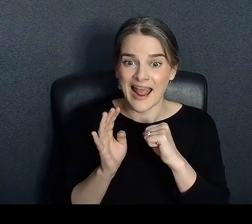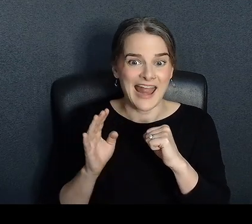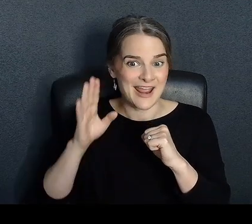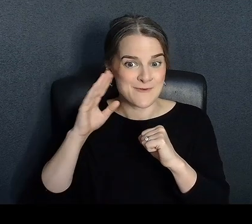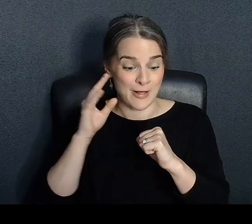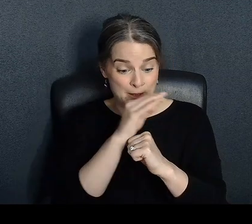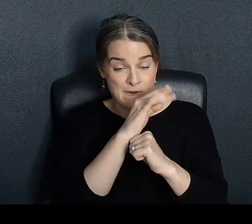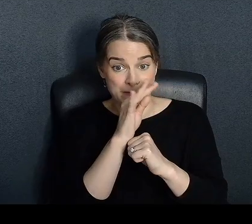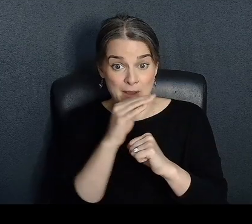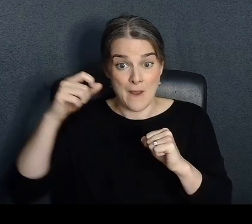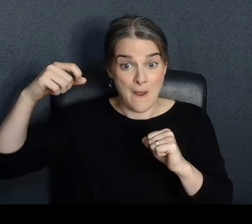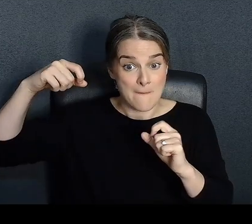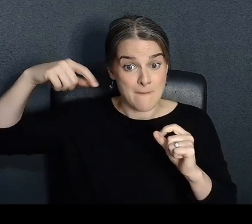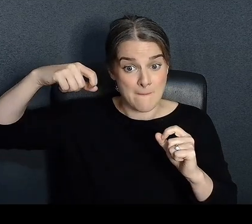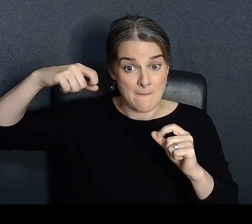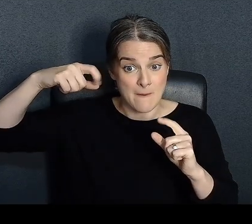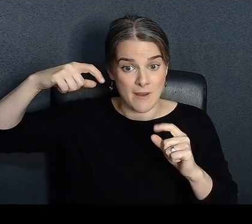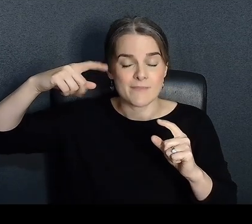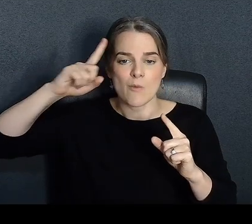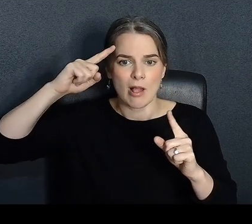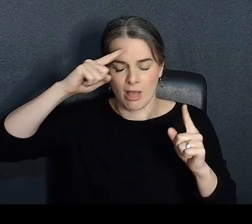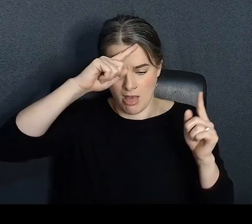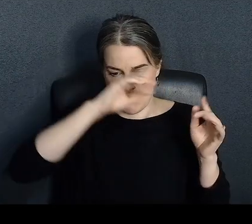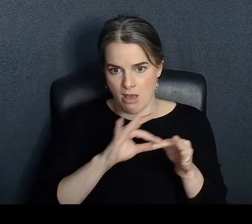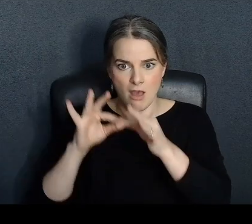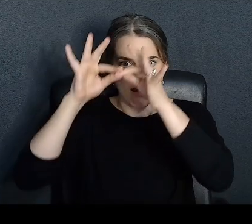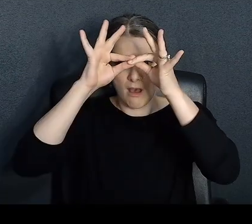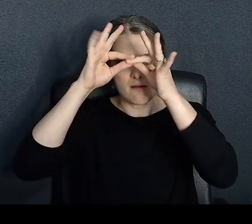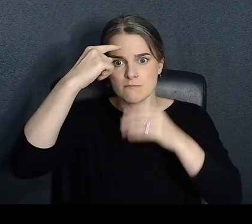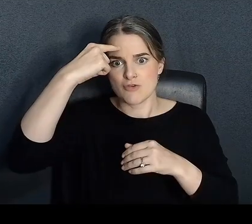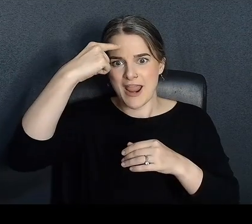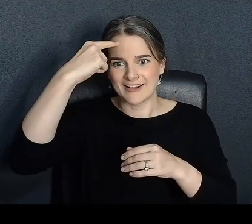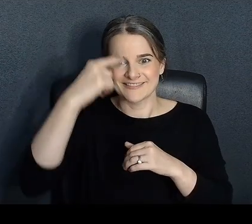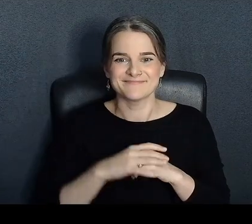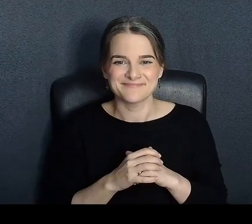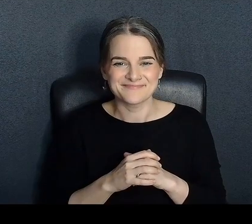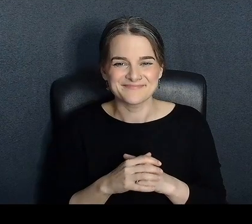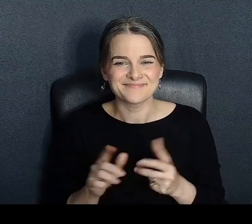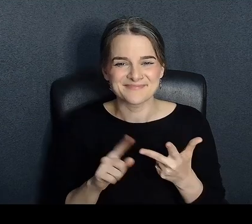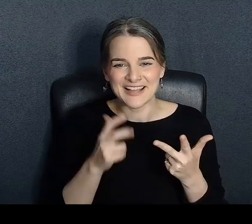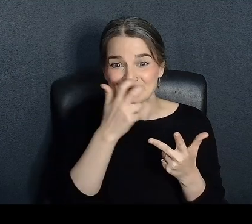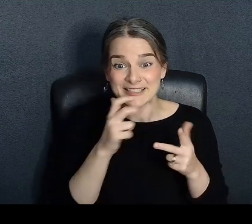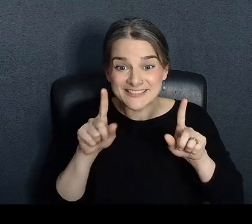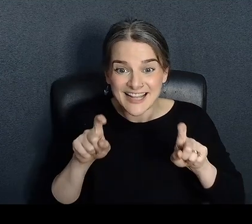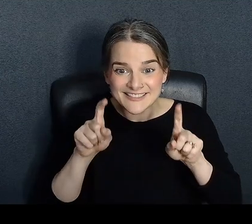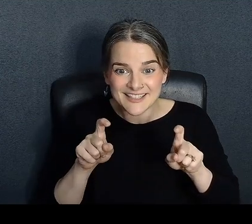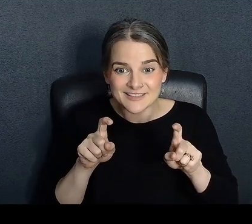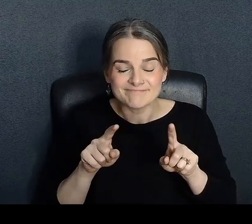Speech testing shows how you understand speech. So this one was a great one for me,